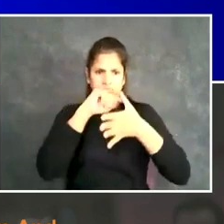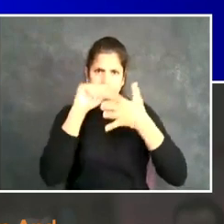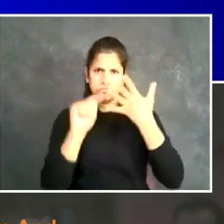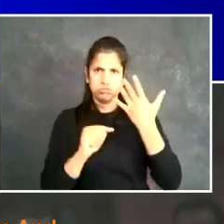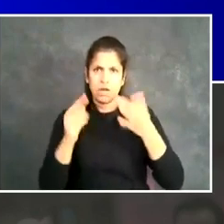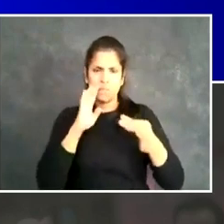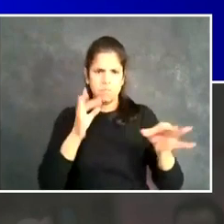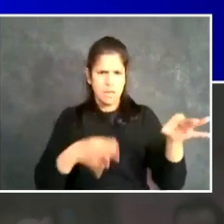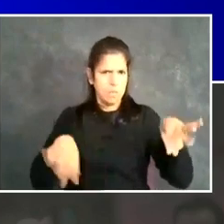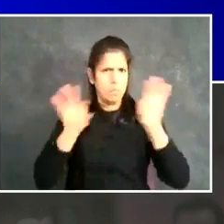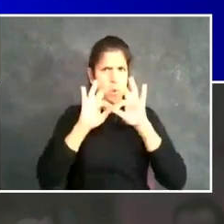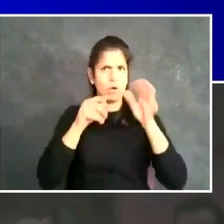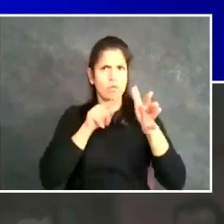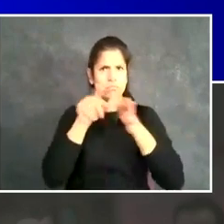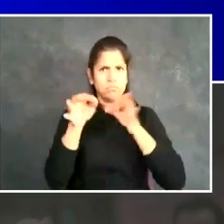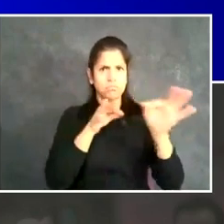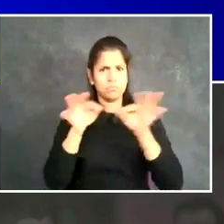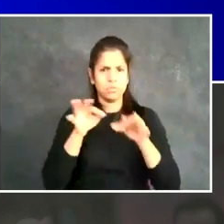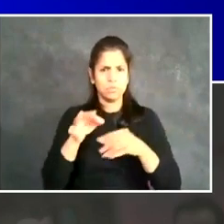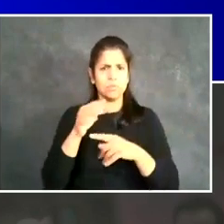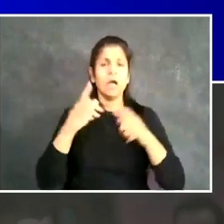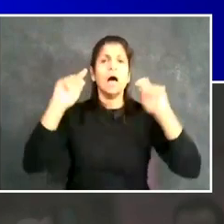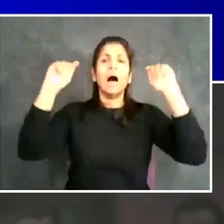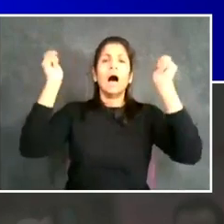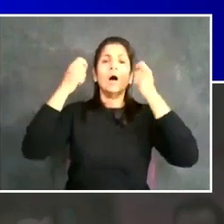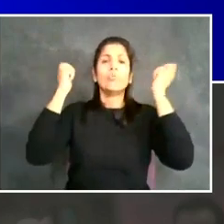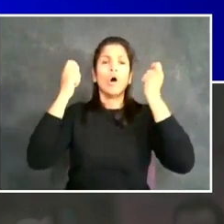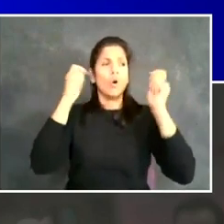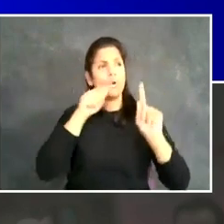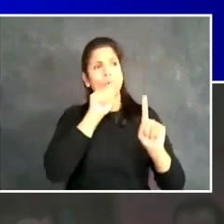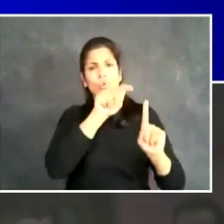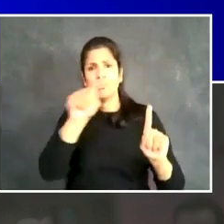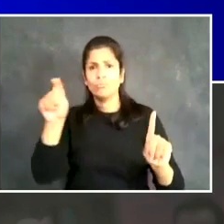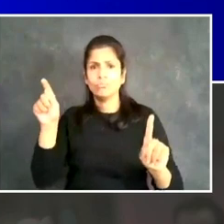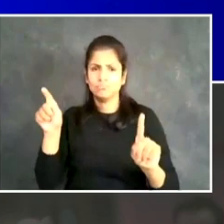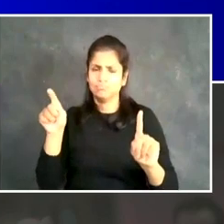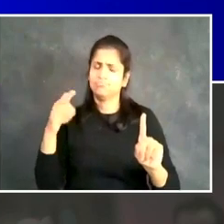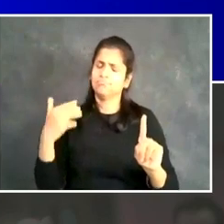AND IT IS TO GIVE THEM MORE